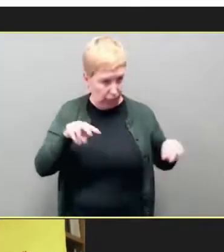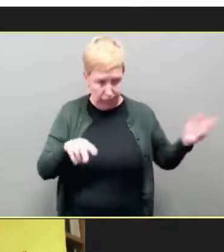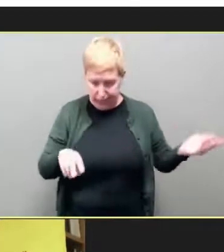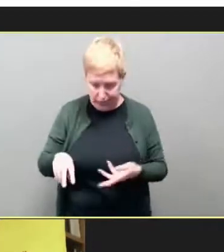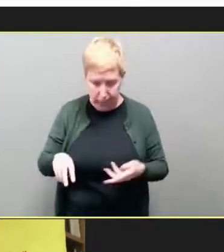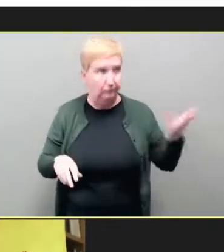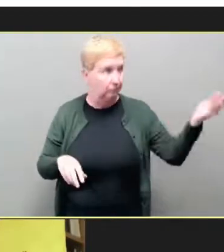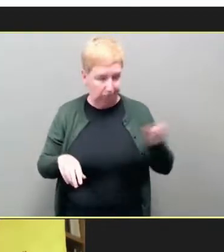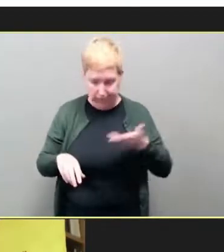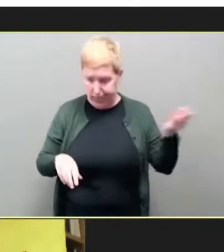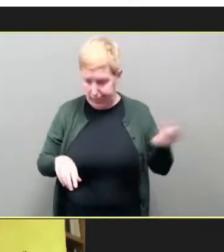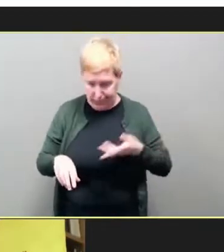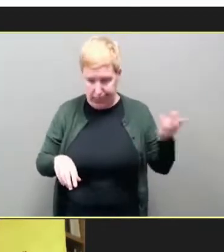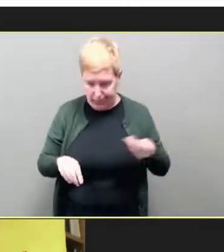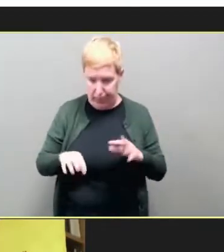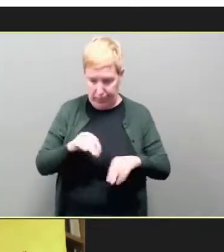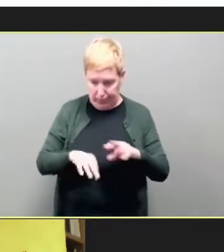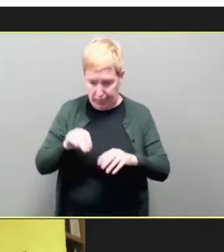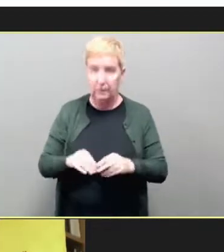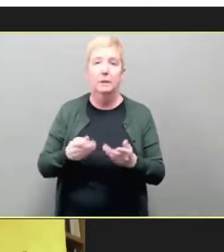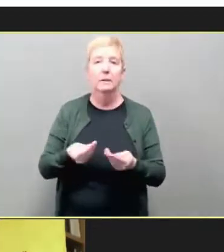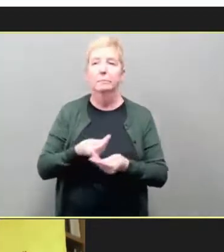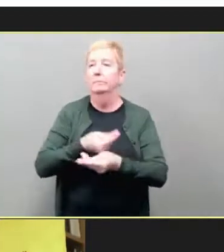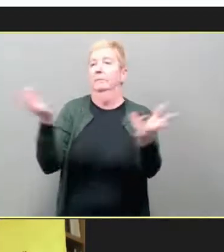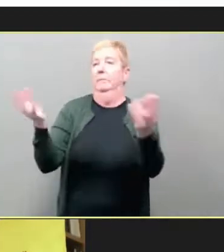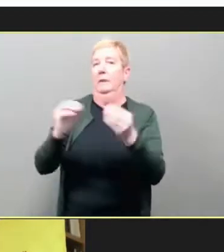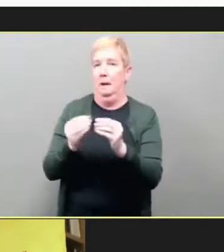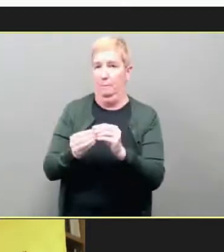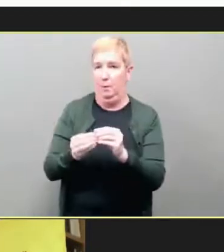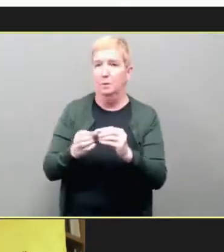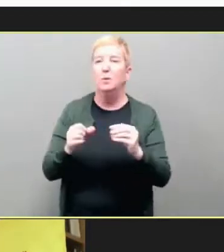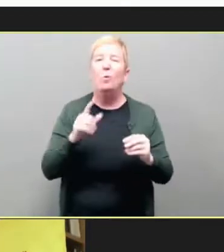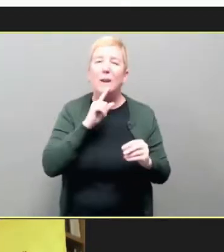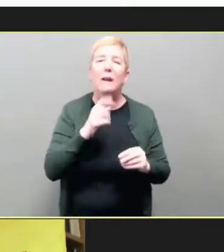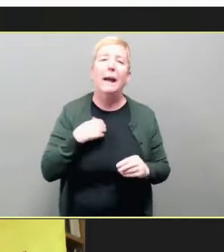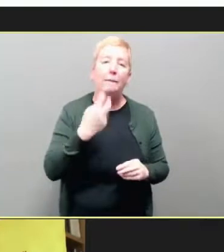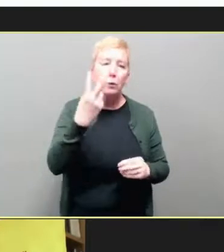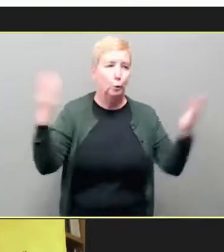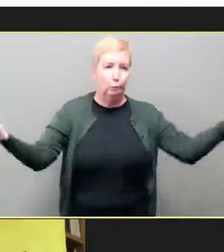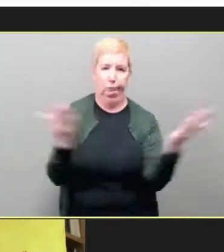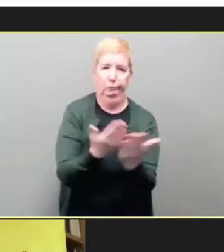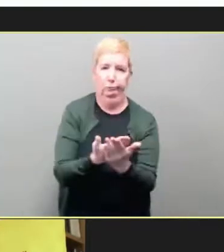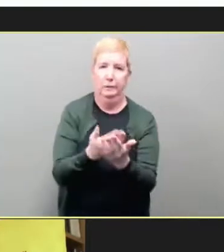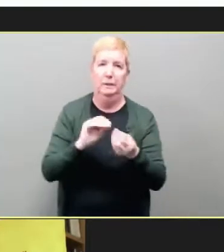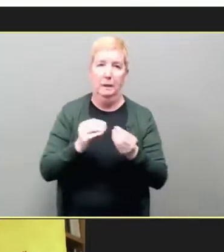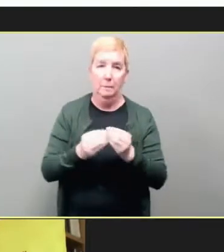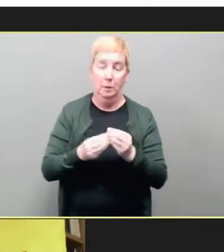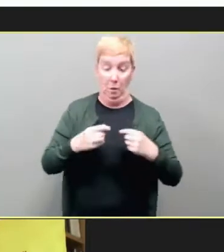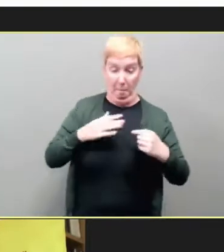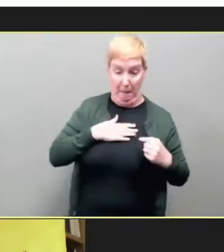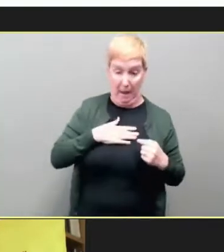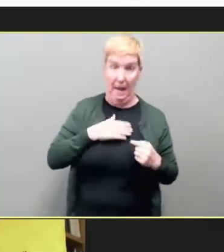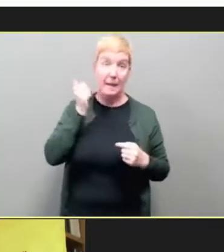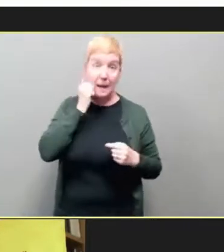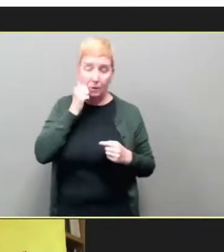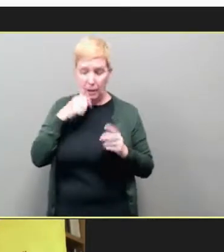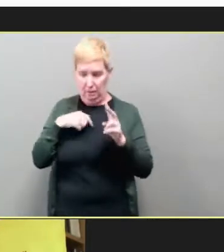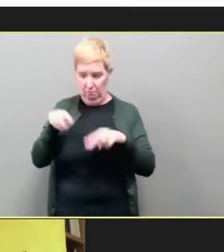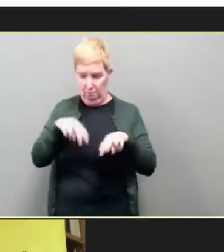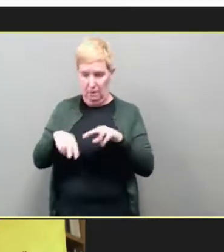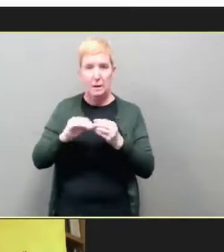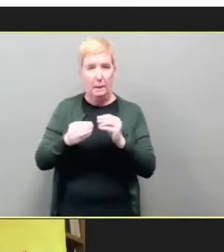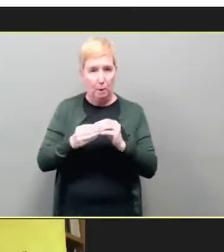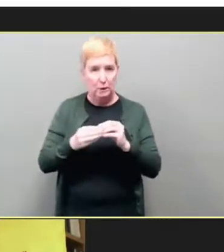backlog as well. And uh so When I look at the daily numbers, I can see that